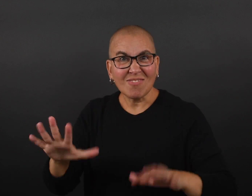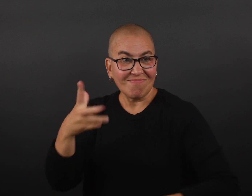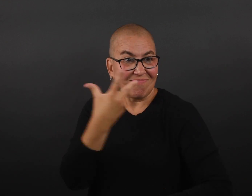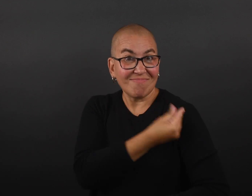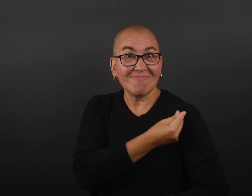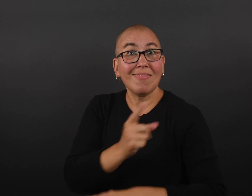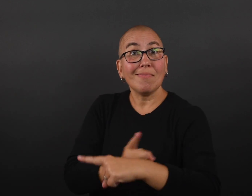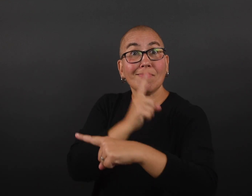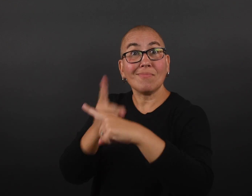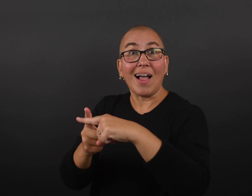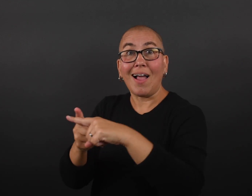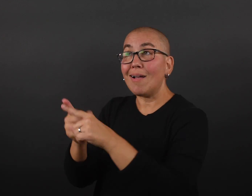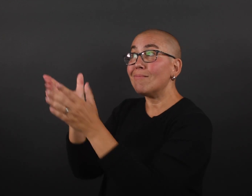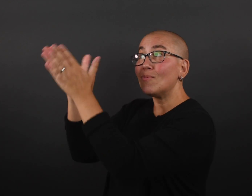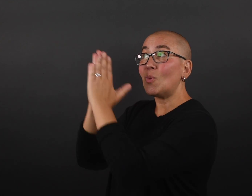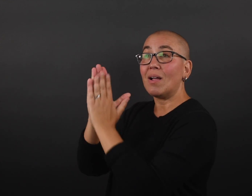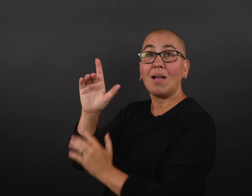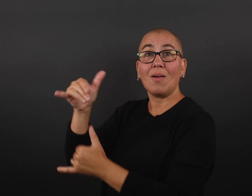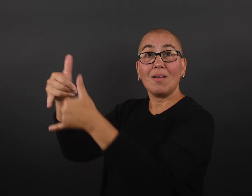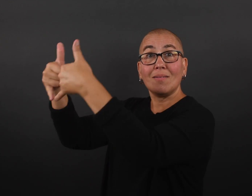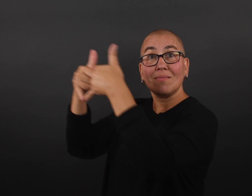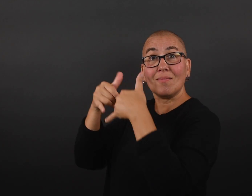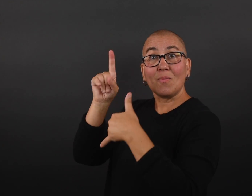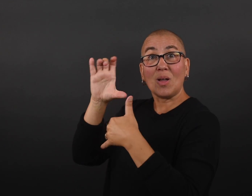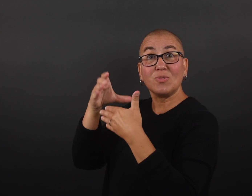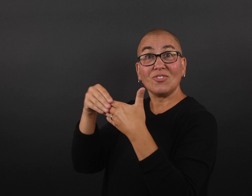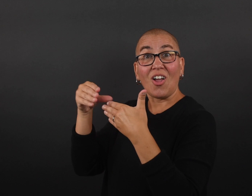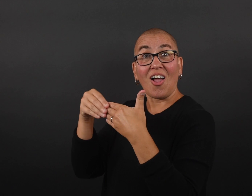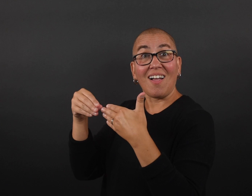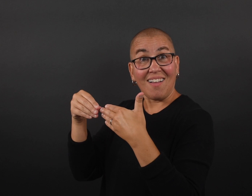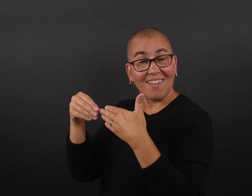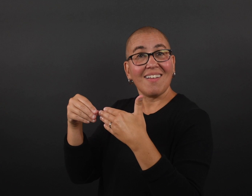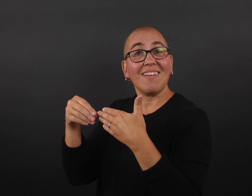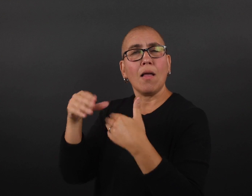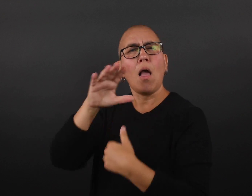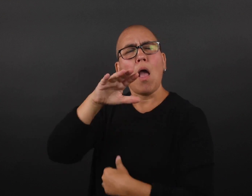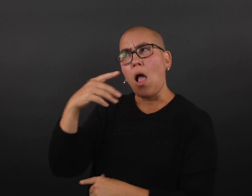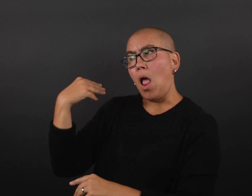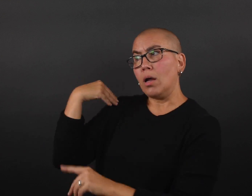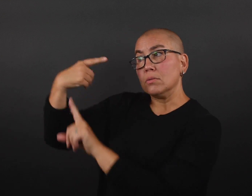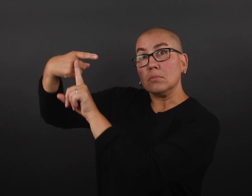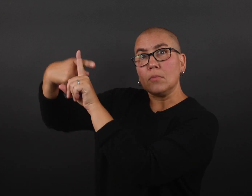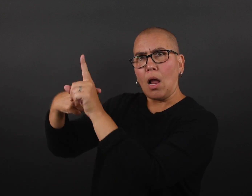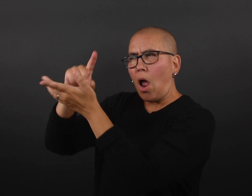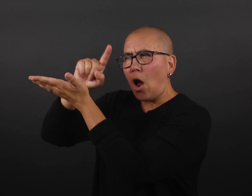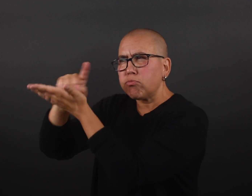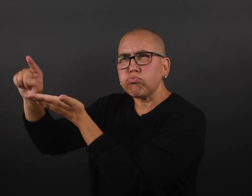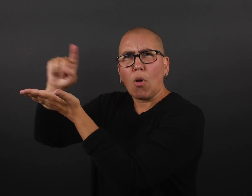have submitted reward requests.